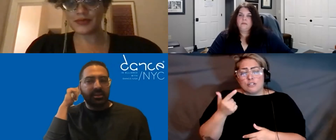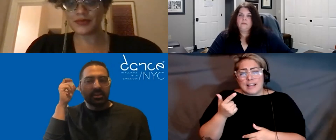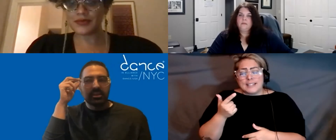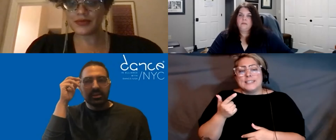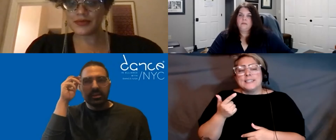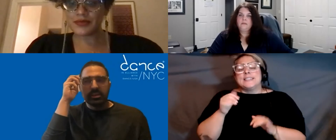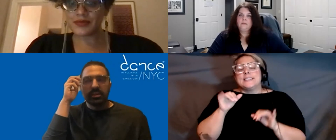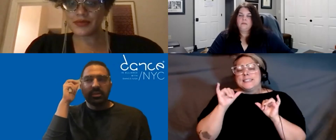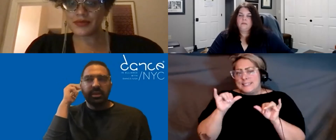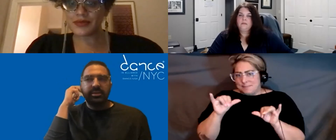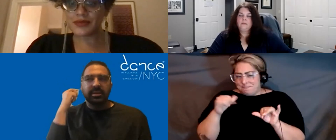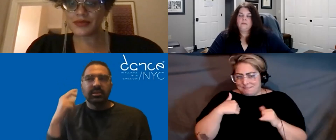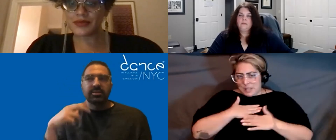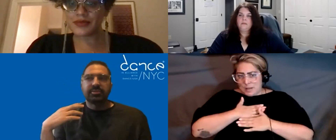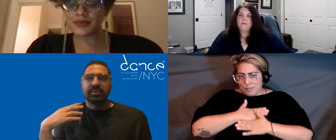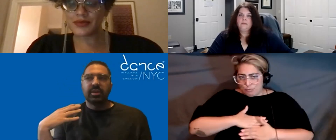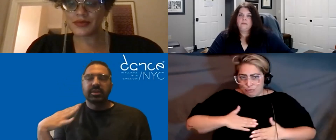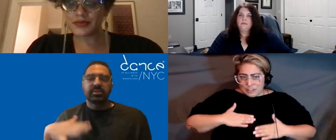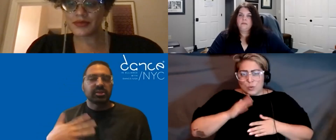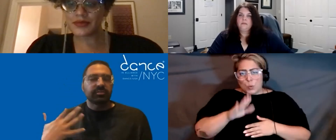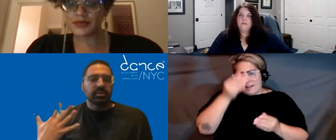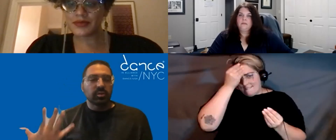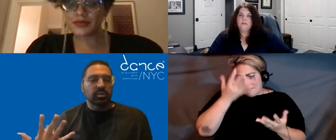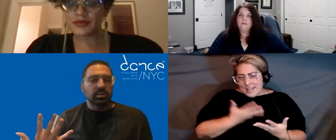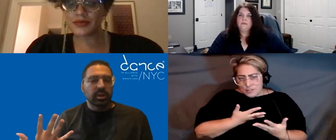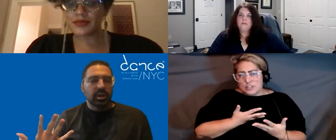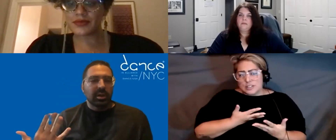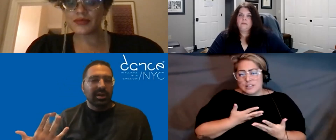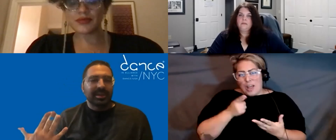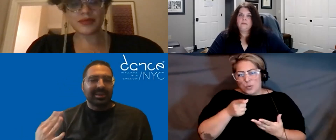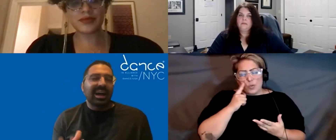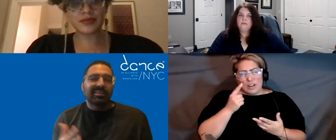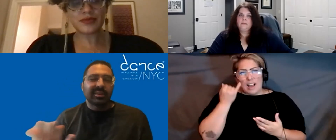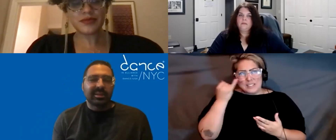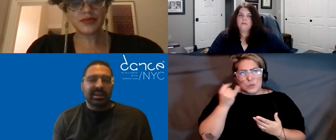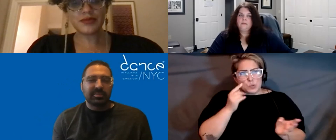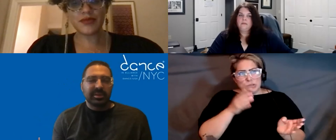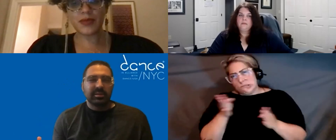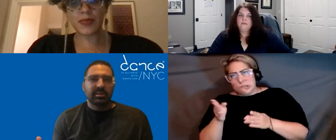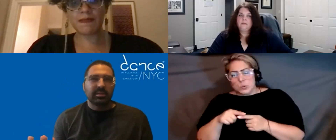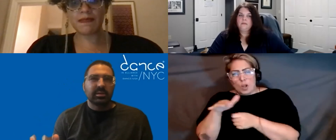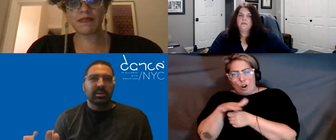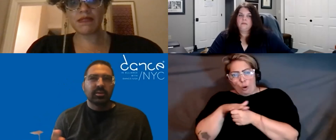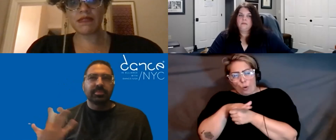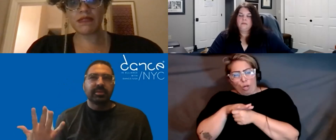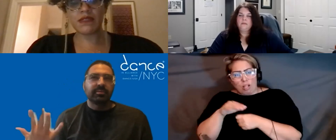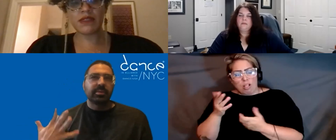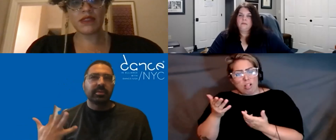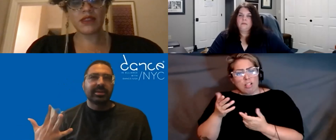the Intel especially on the shift to local because I feel like that has been something from the pandemic.